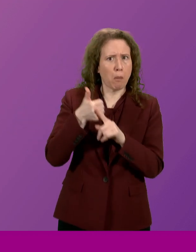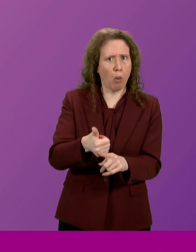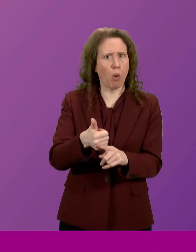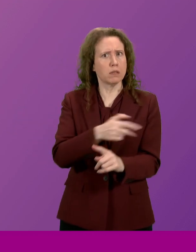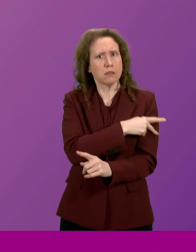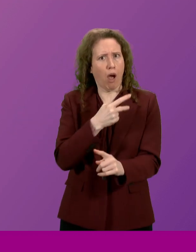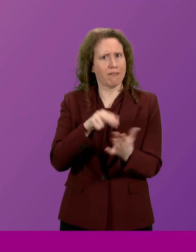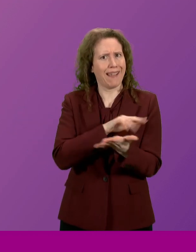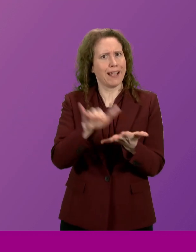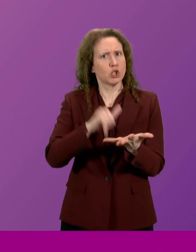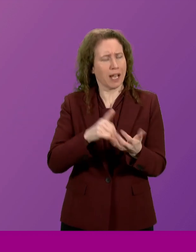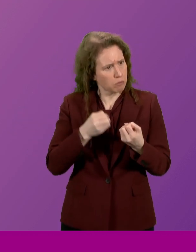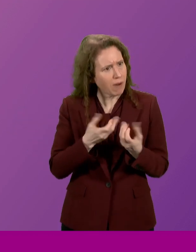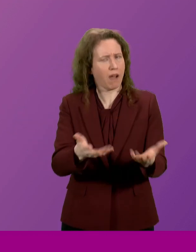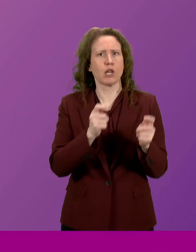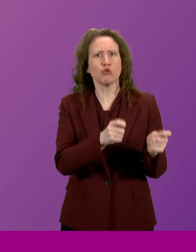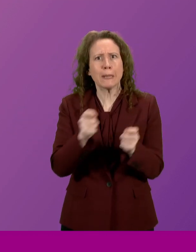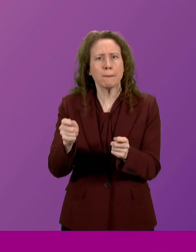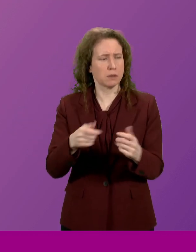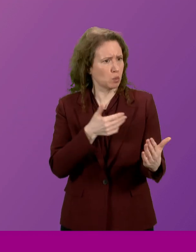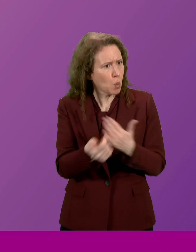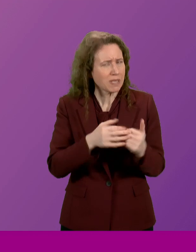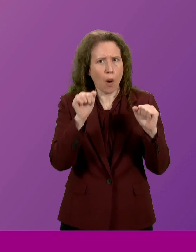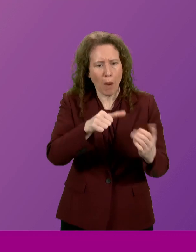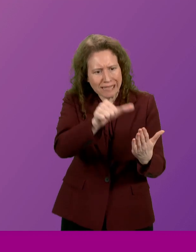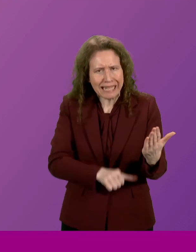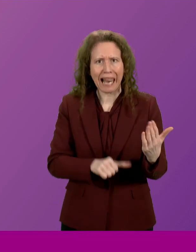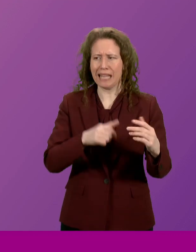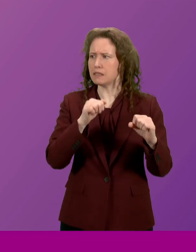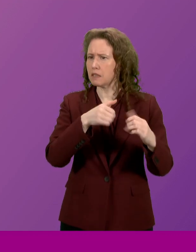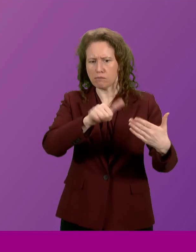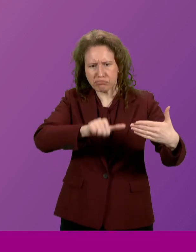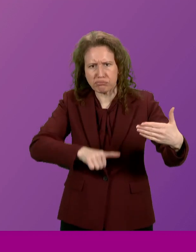getting patients treated, clearing the backlogs, stopping the need for patients to spend thousands